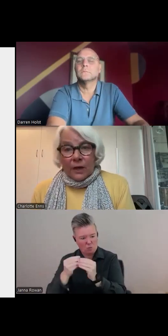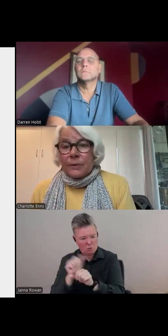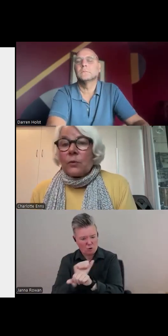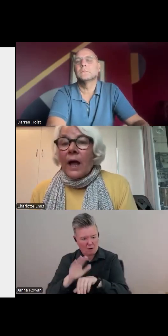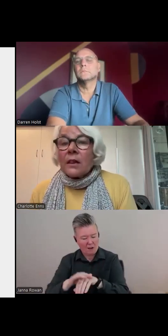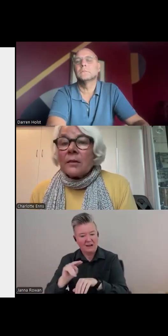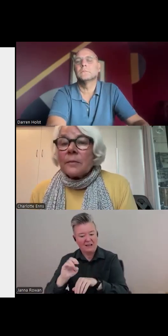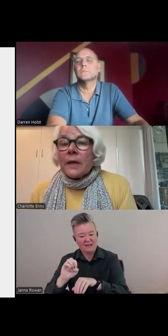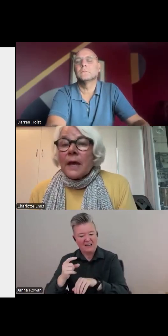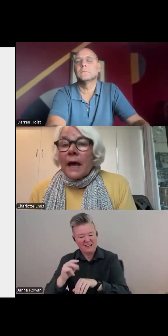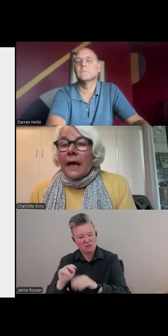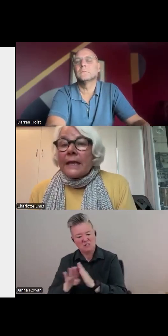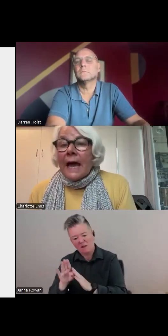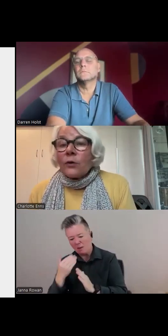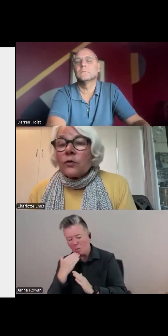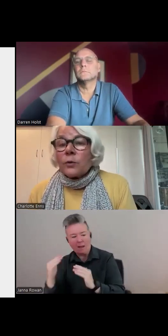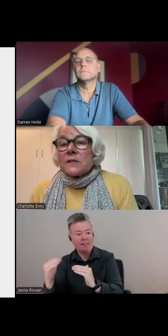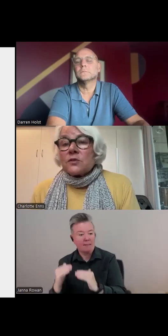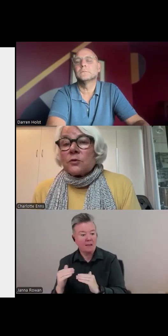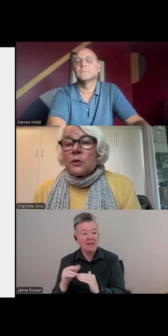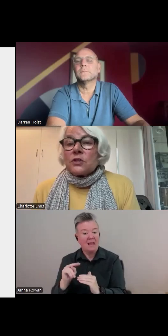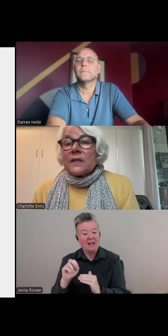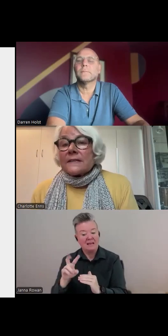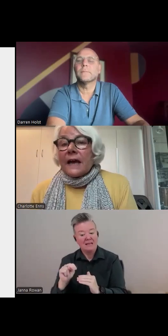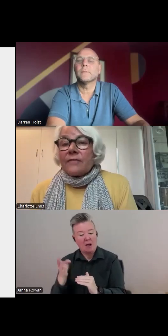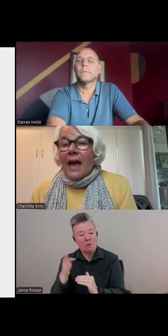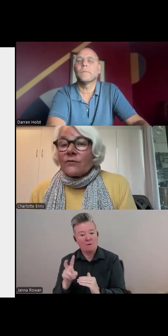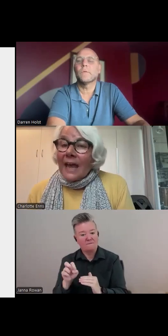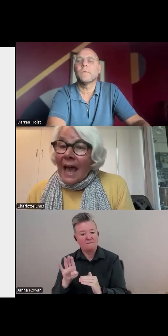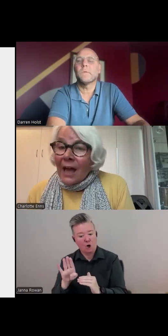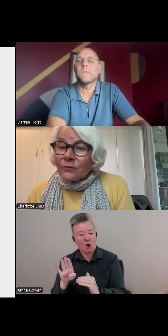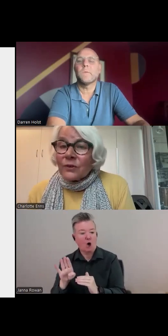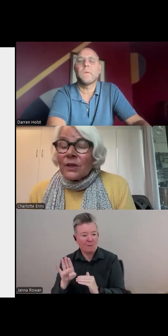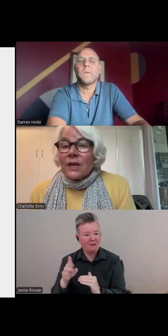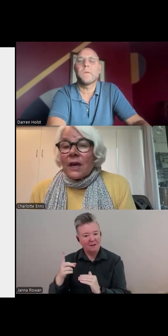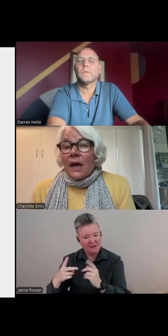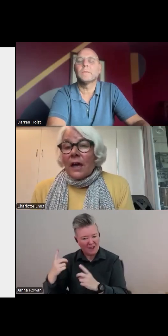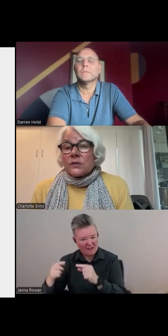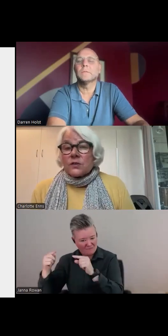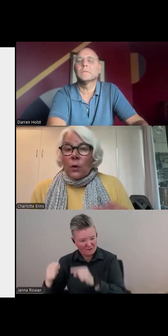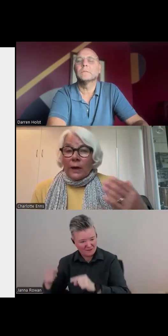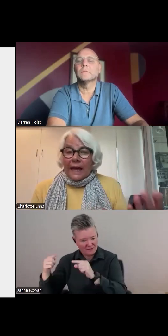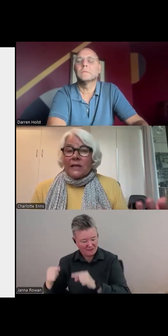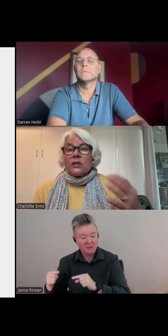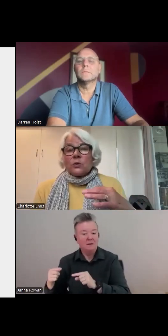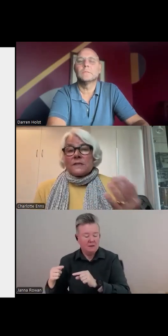negation is developing well, noun-verb distribution, it's kind of half and half.